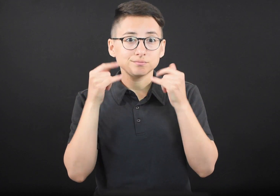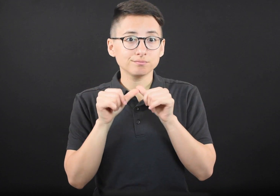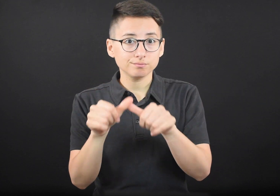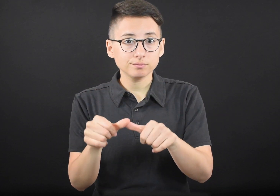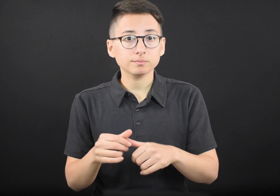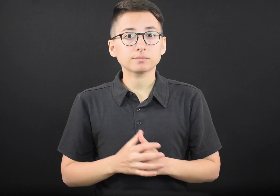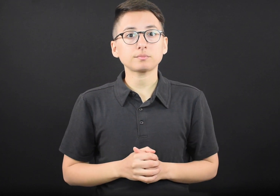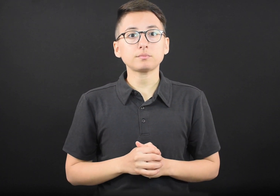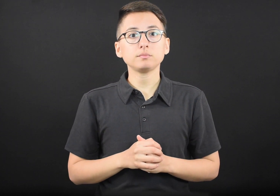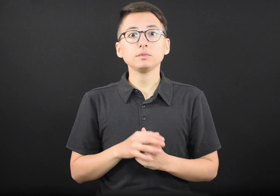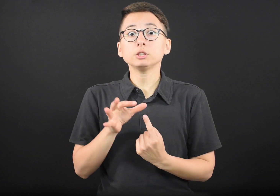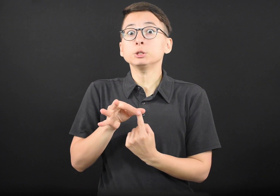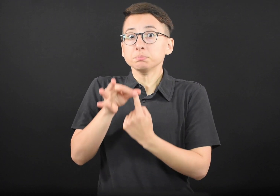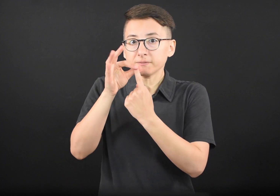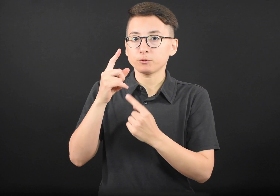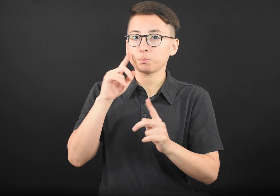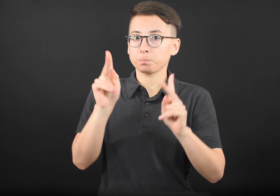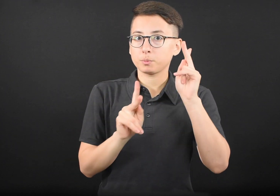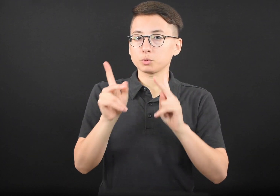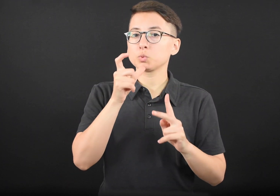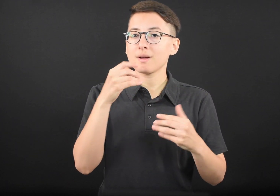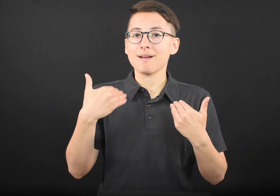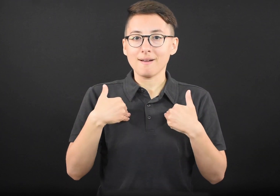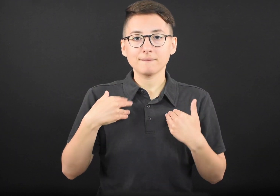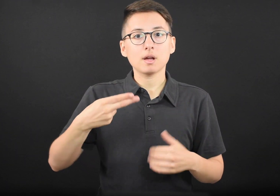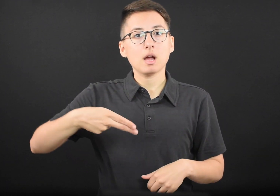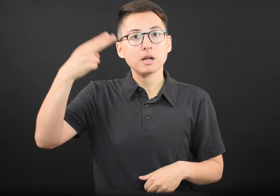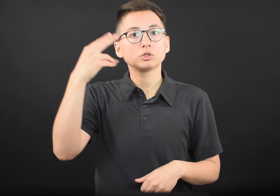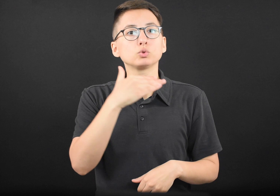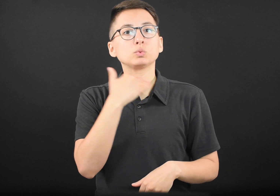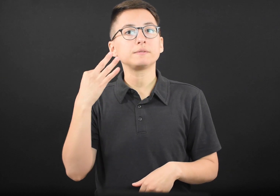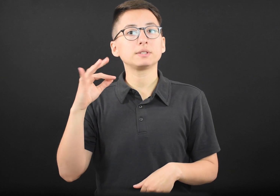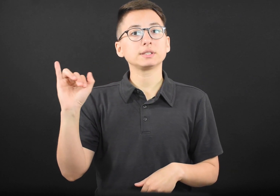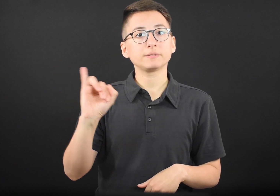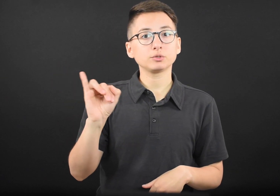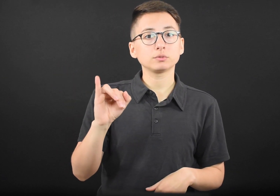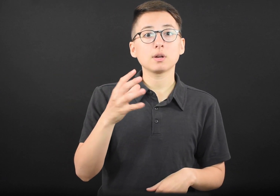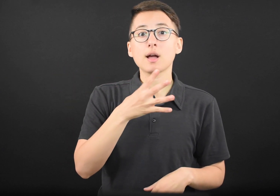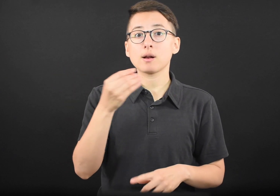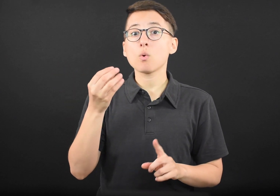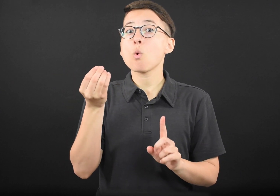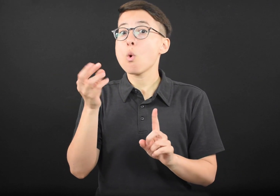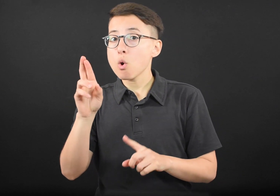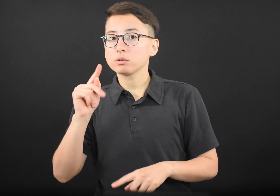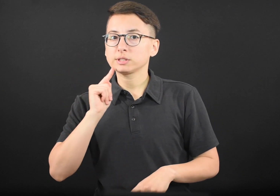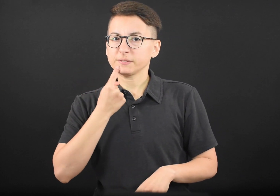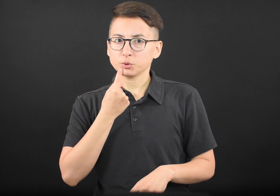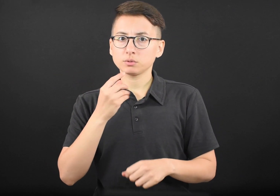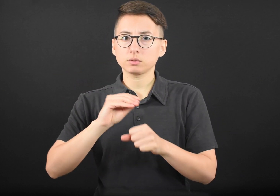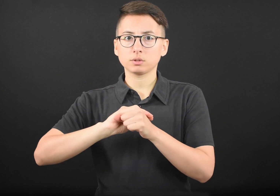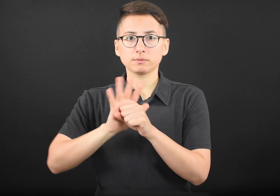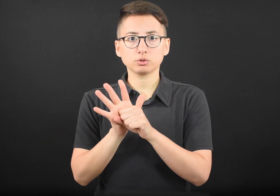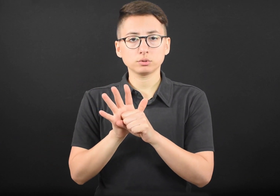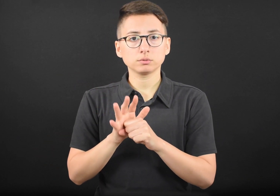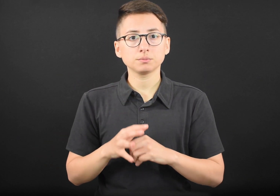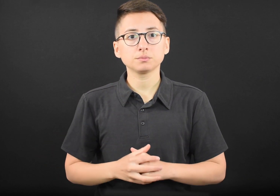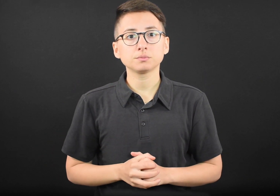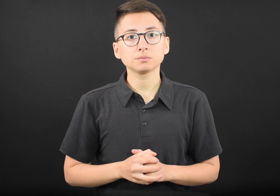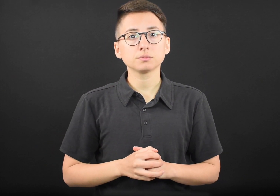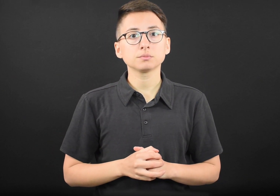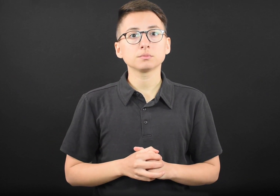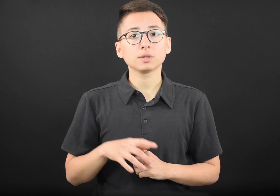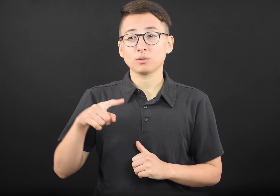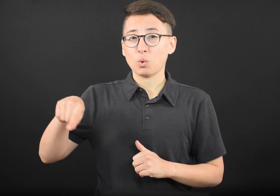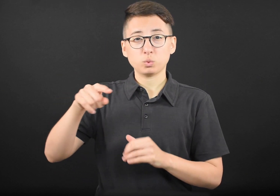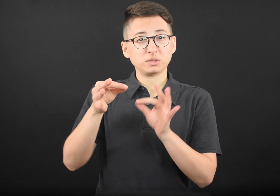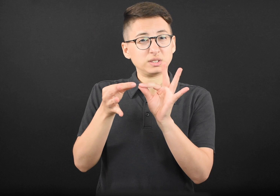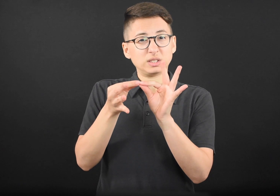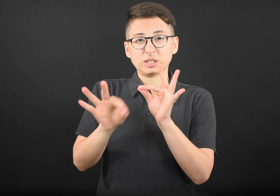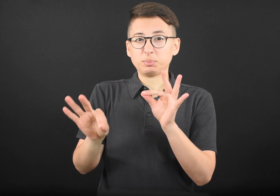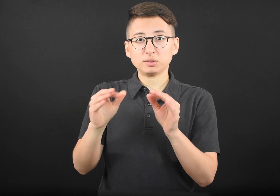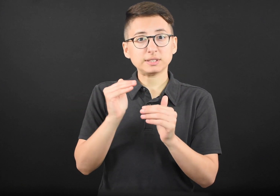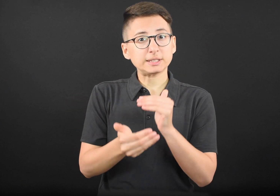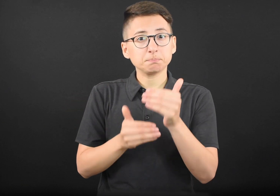particularly for people at high risk of infection and/or severe COVID-19. These simple precautions